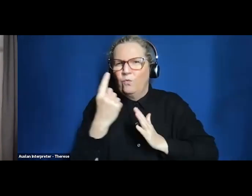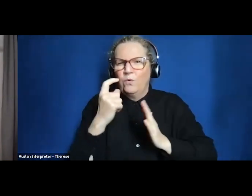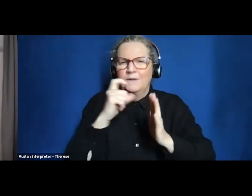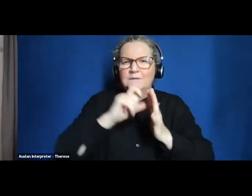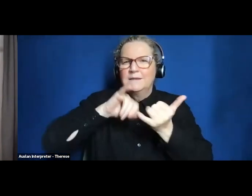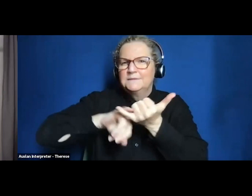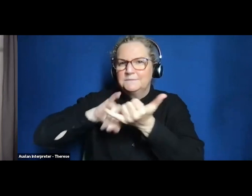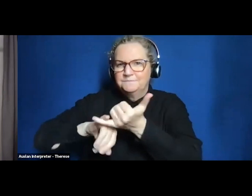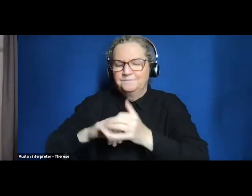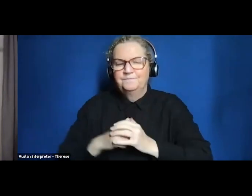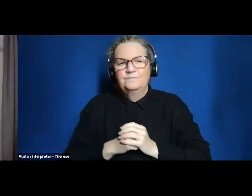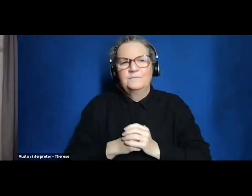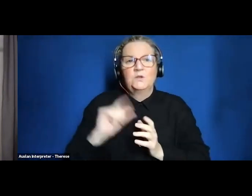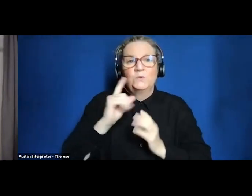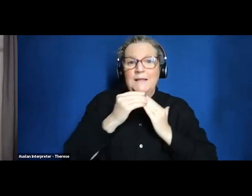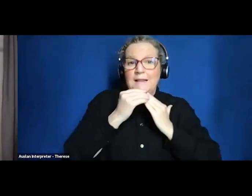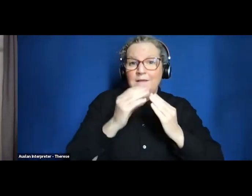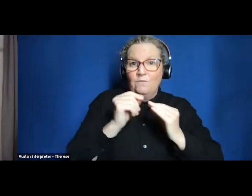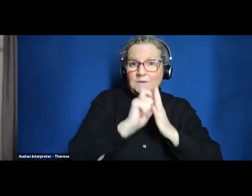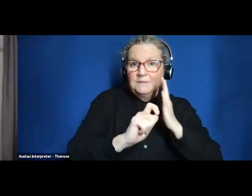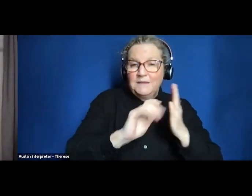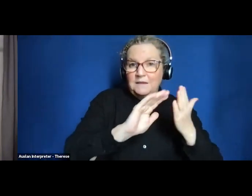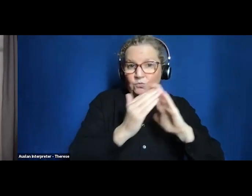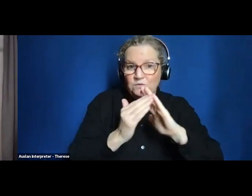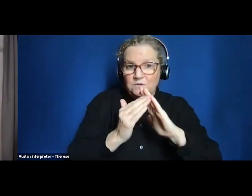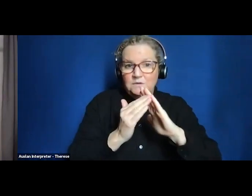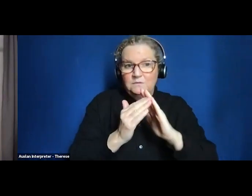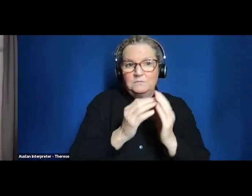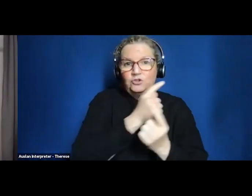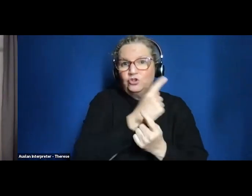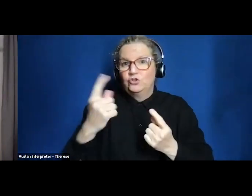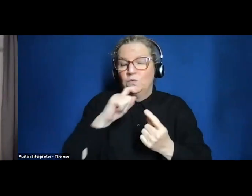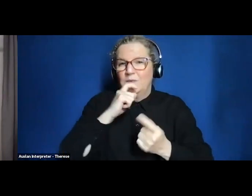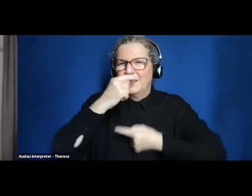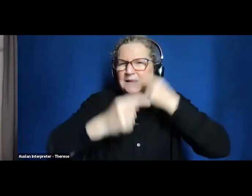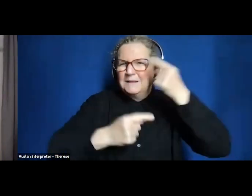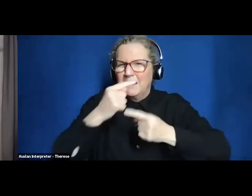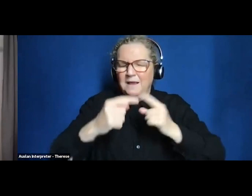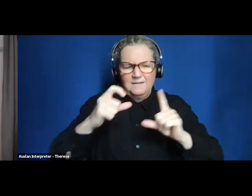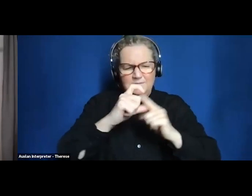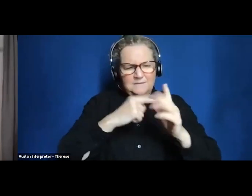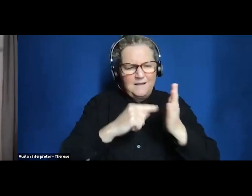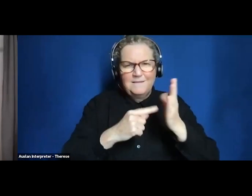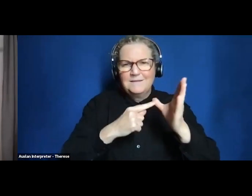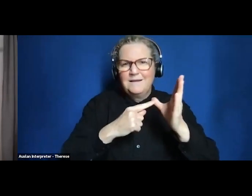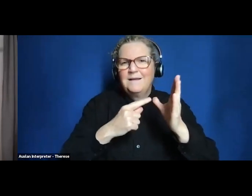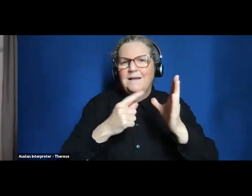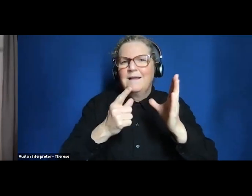Today, leaders from the disability community will explain the purpose of the National Disability Data Asset and benefits for different groups